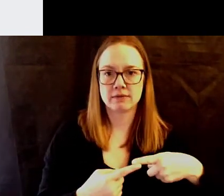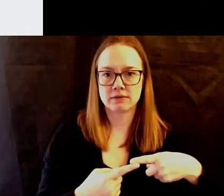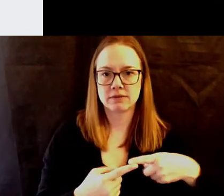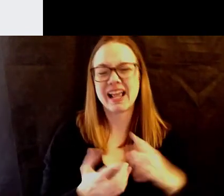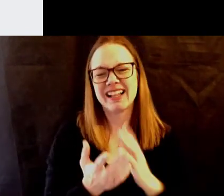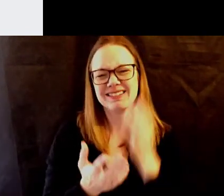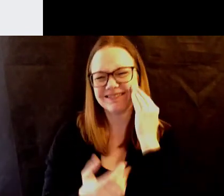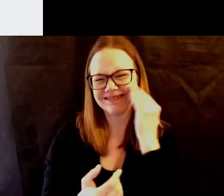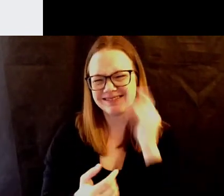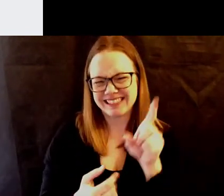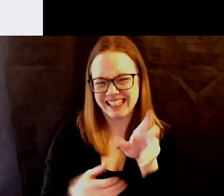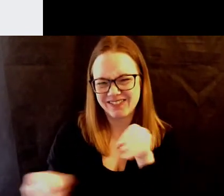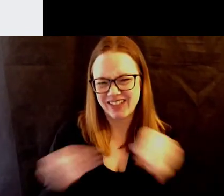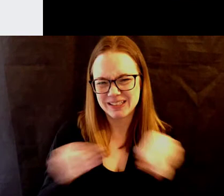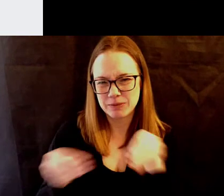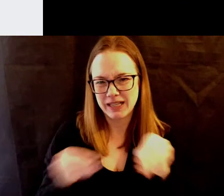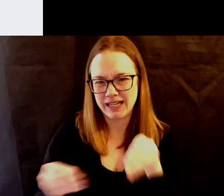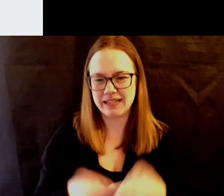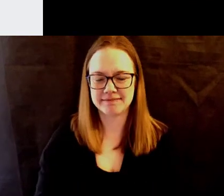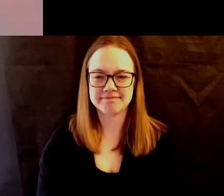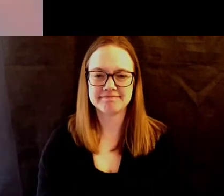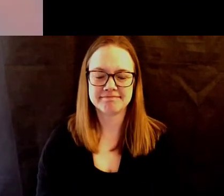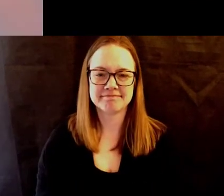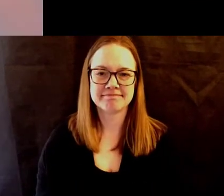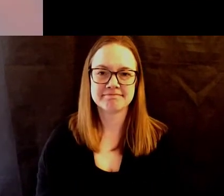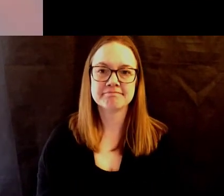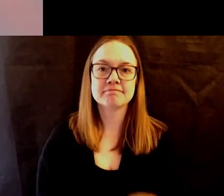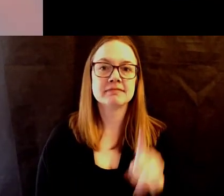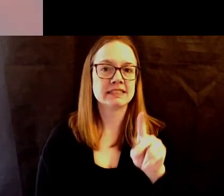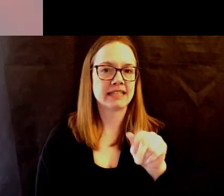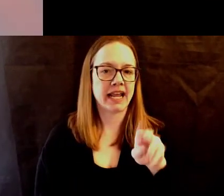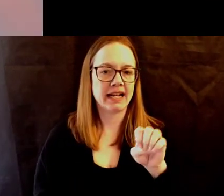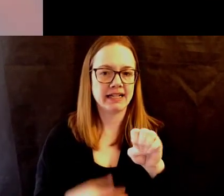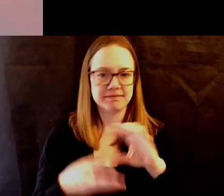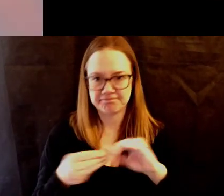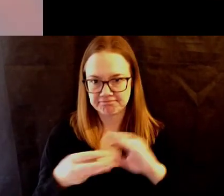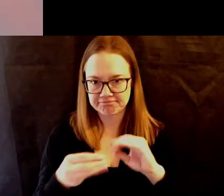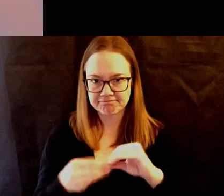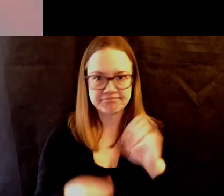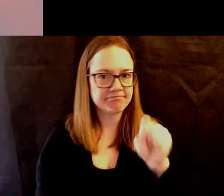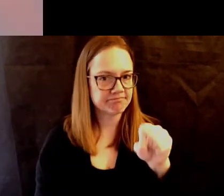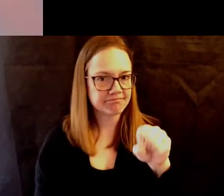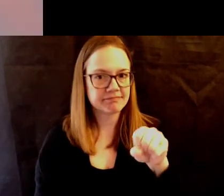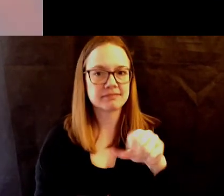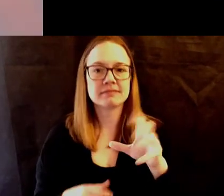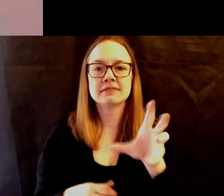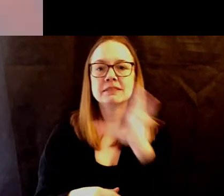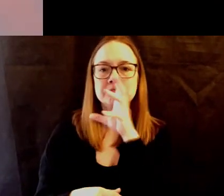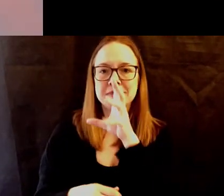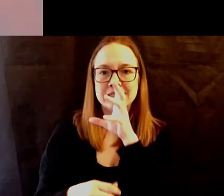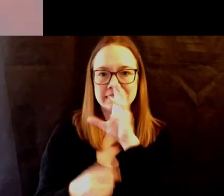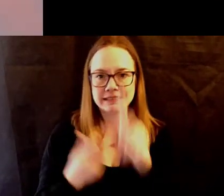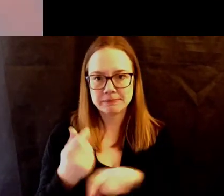So speaking specifically about testimony,